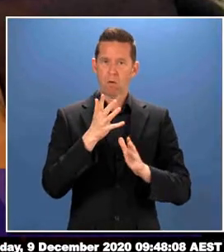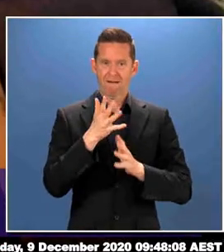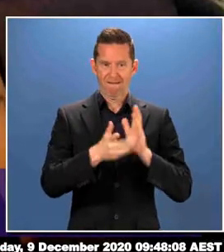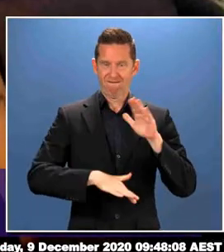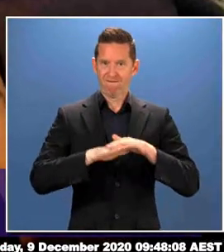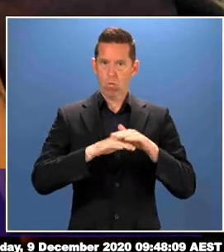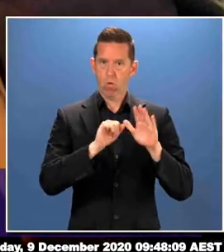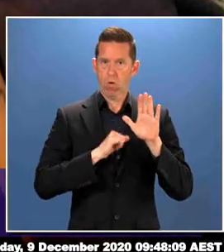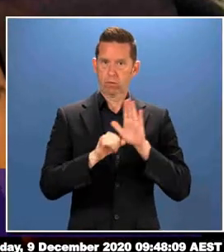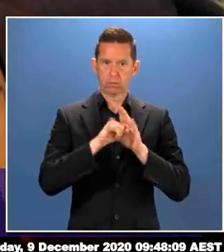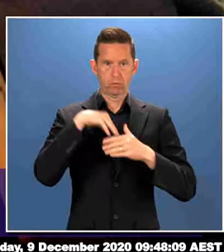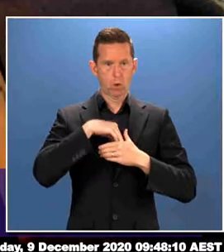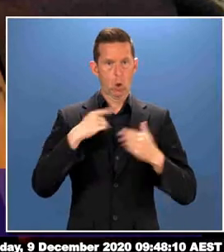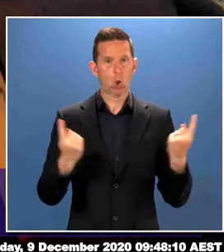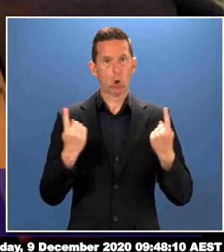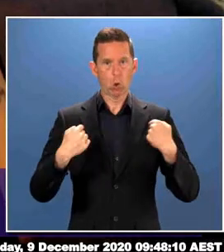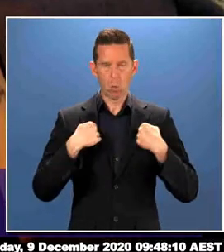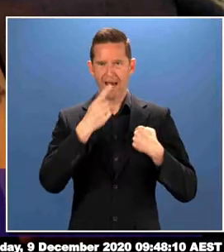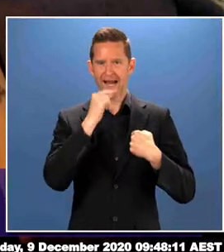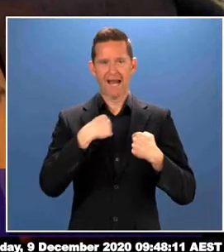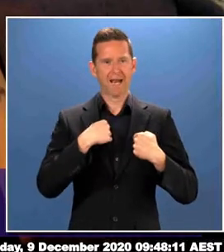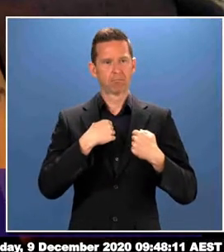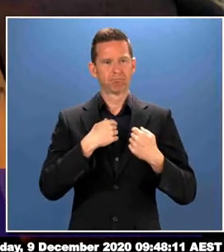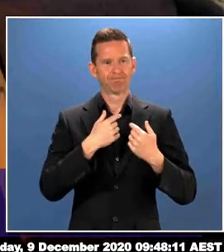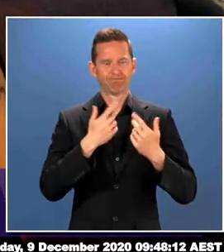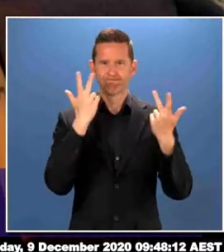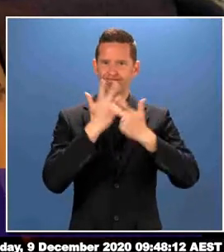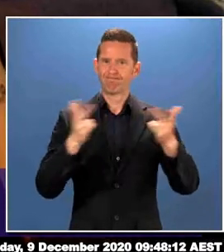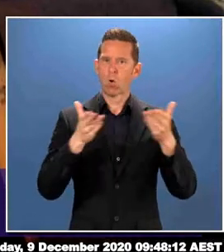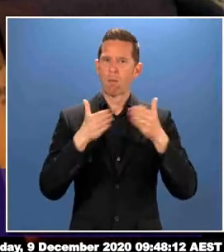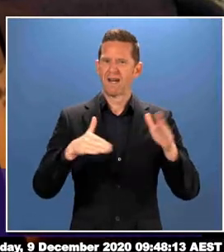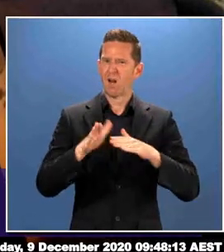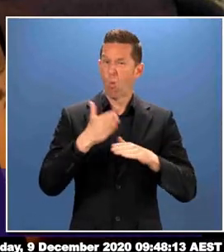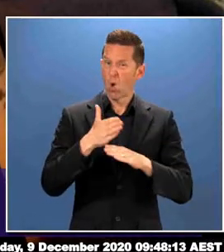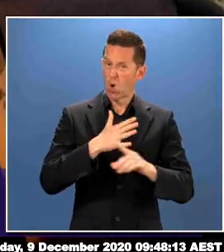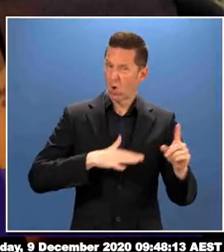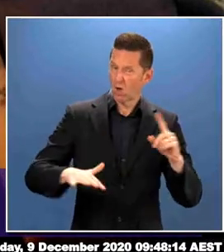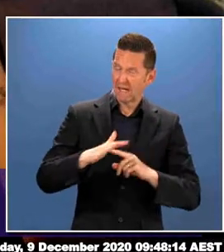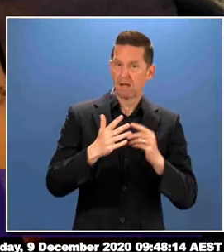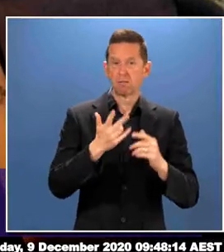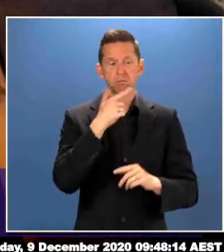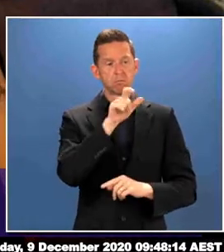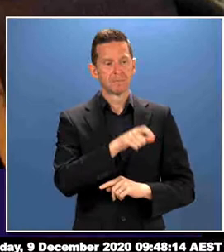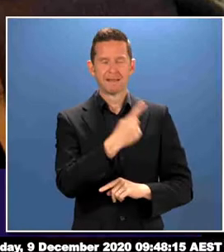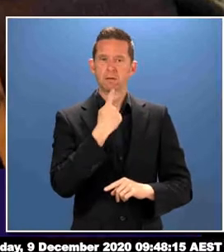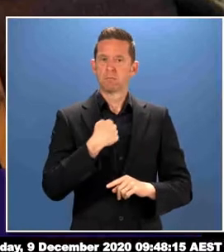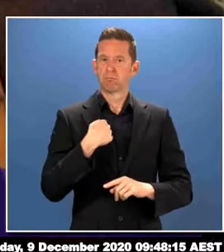the workforce, so if young people, for example, identified as being Indigenous or a person of colour or being from a particular cultural